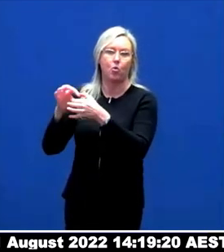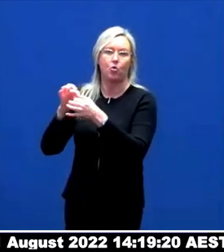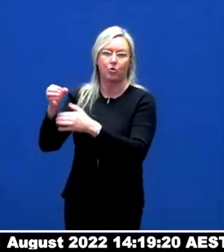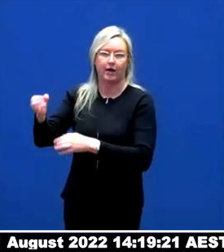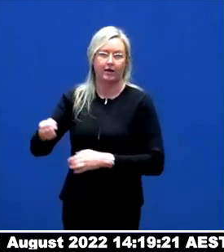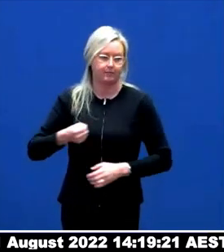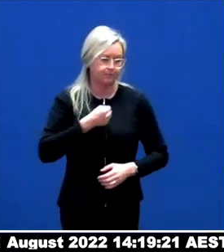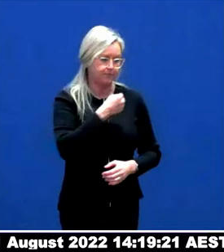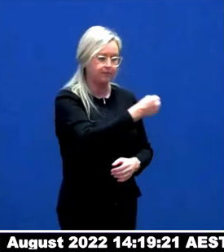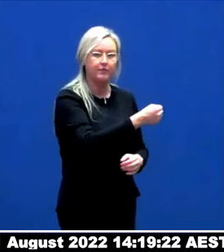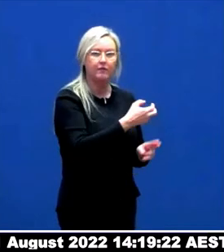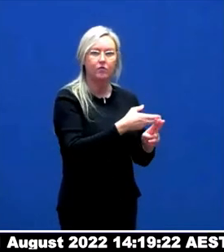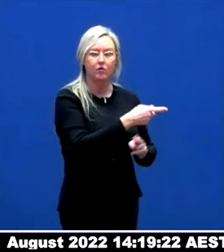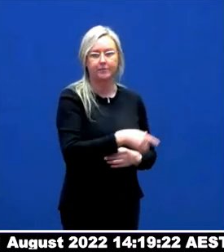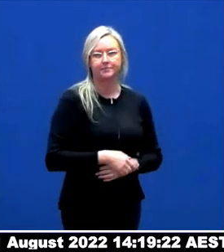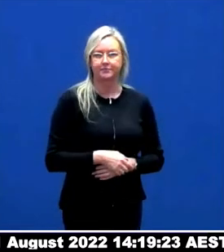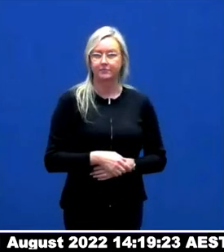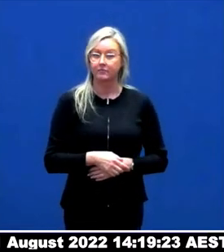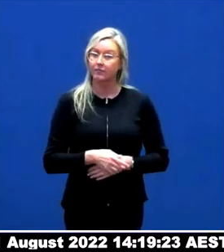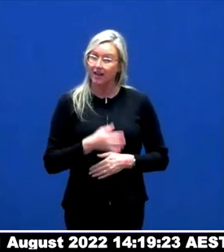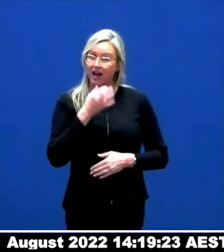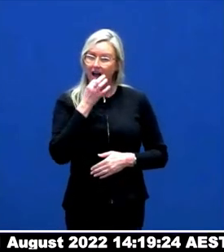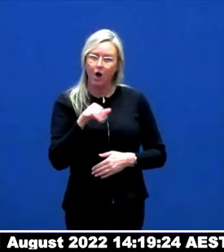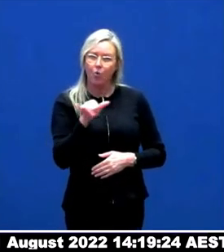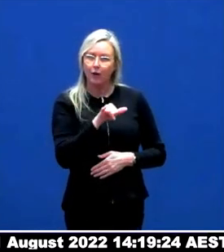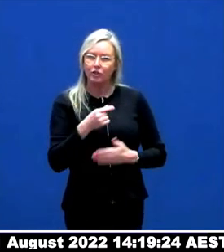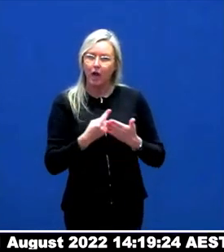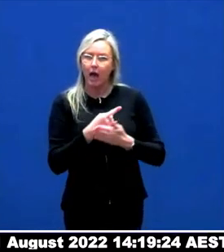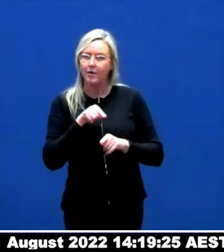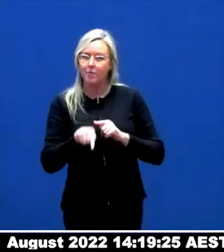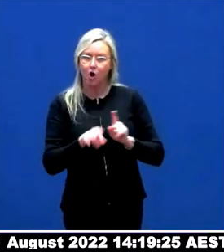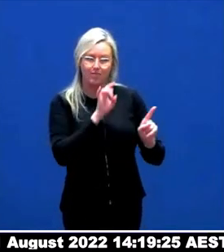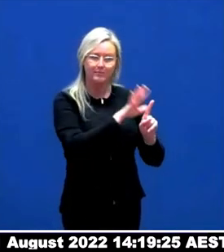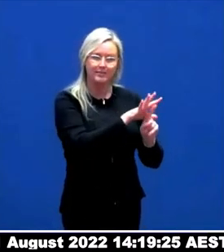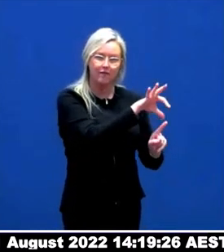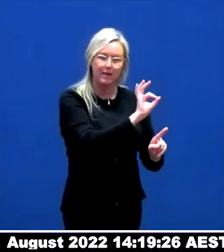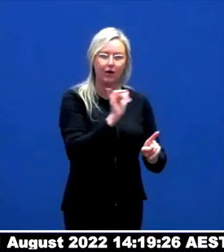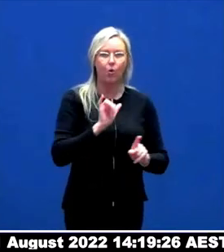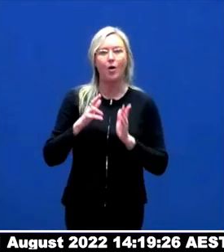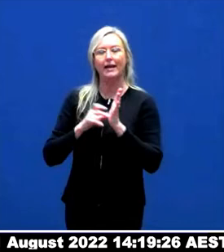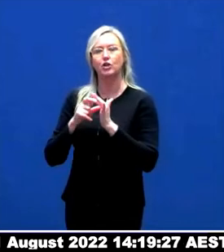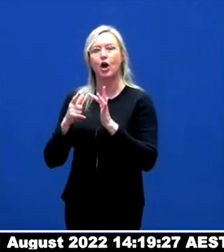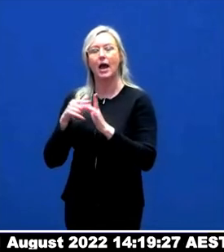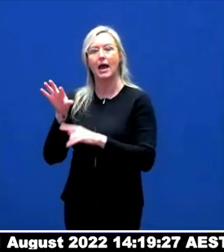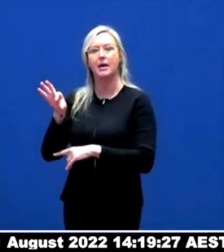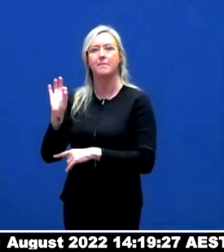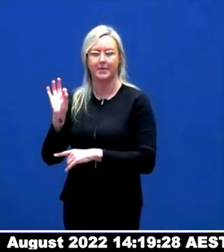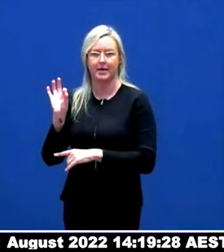Is that what happens in practice most of the time with someone who has, for example, a significant intellectual disability?